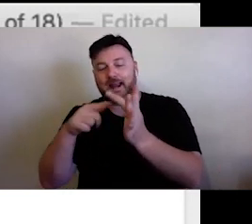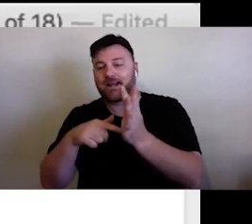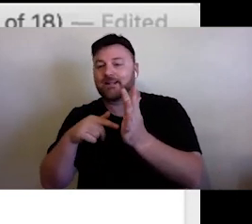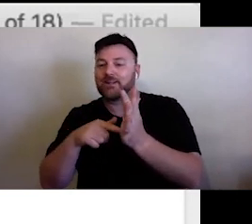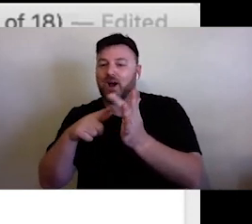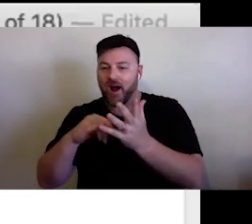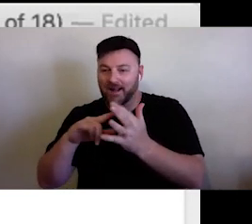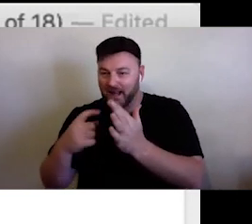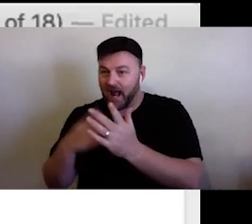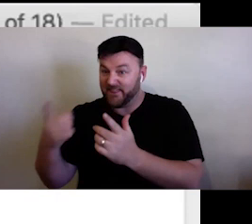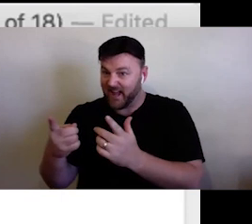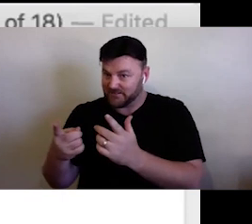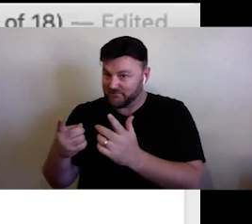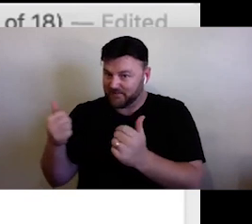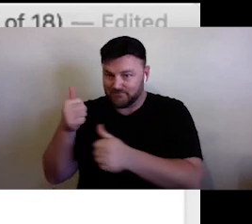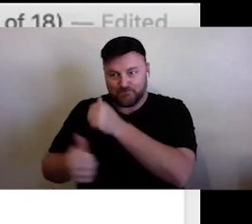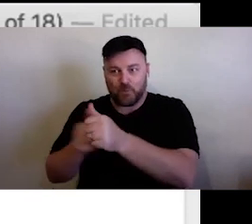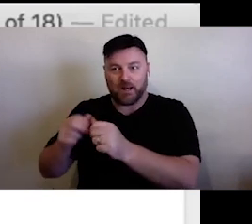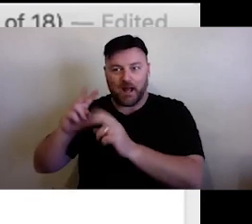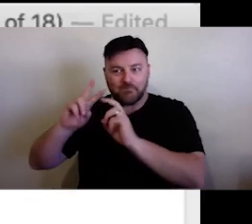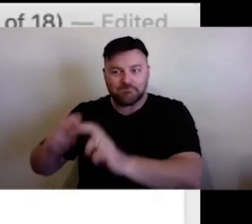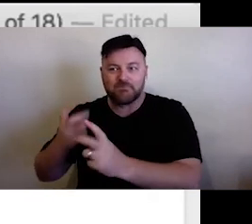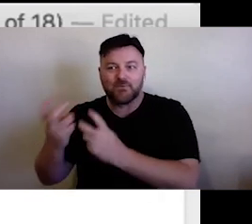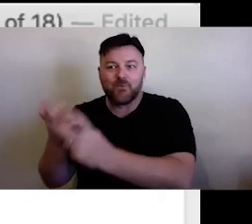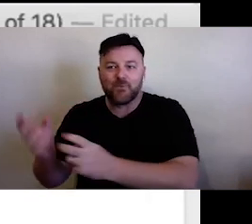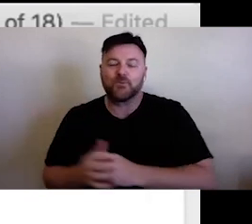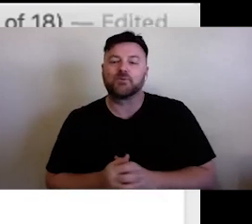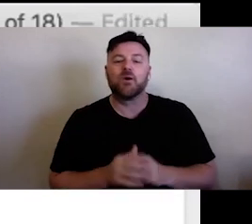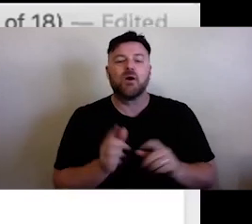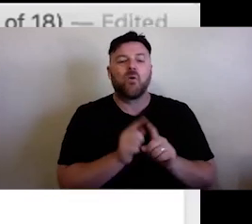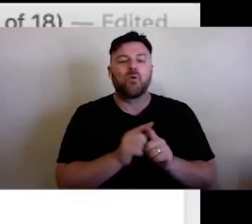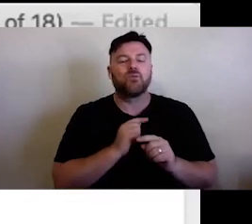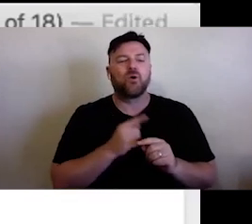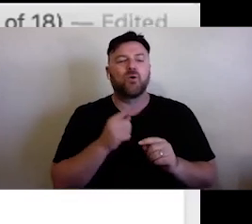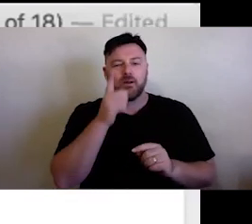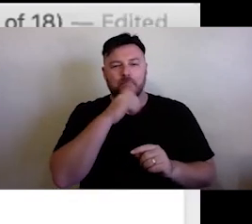uploads, a day in the life videos, or with me videos. You might know